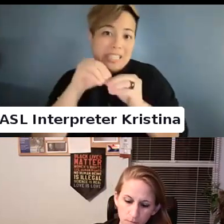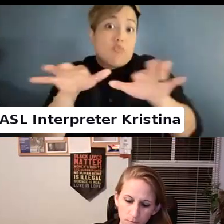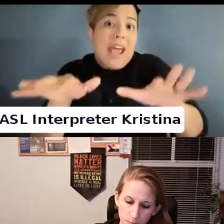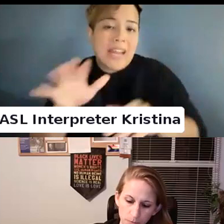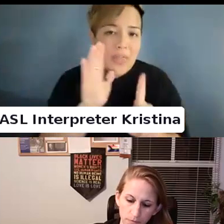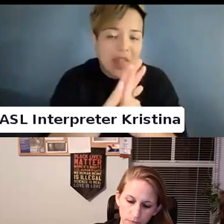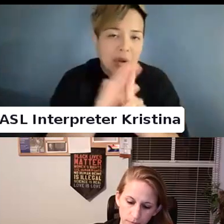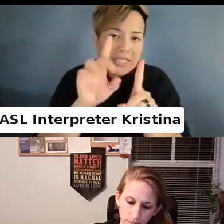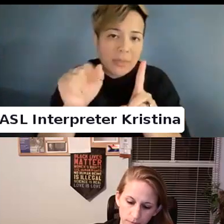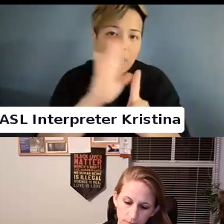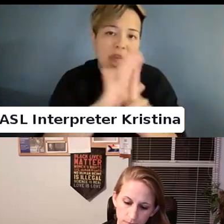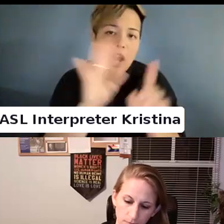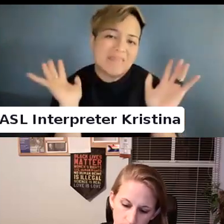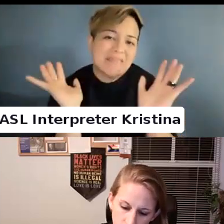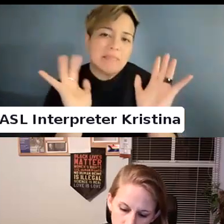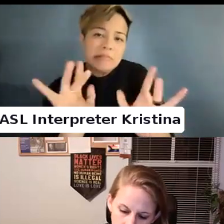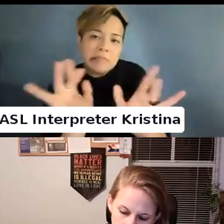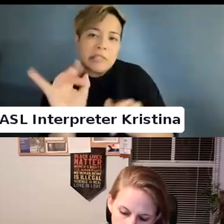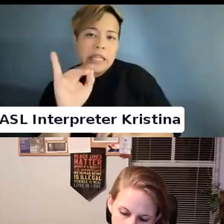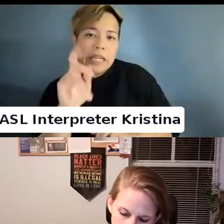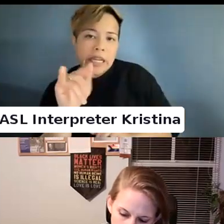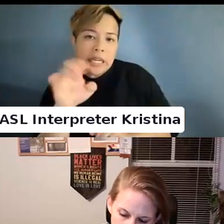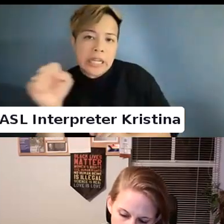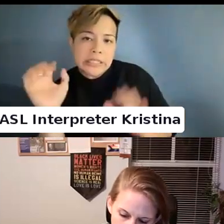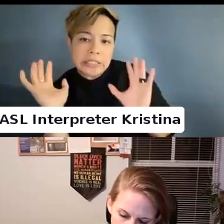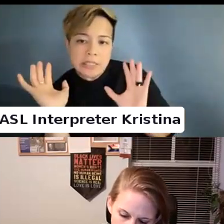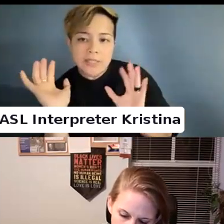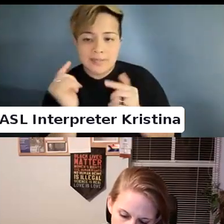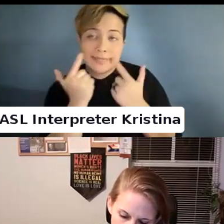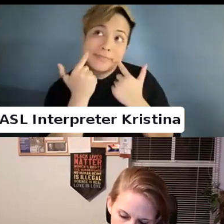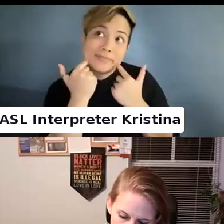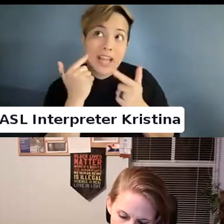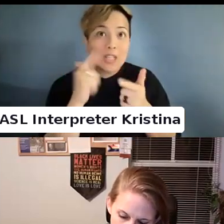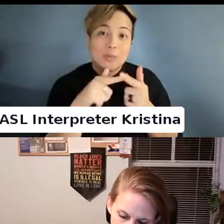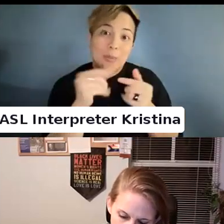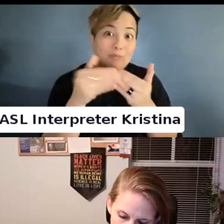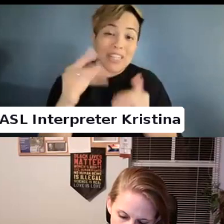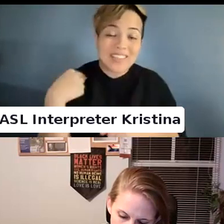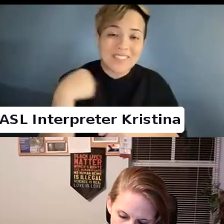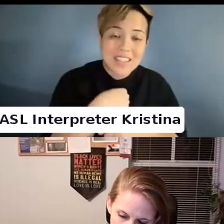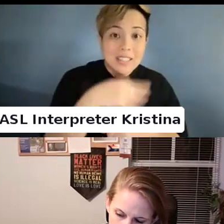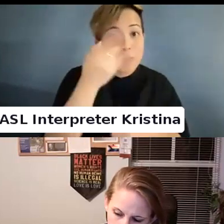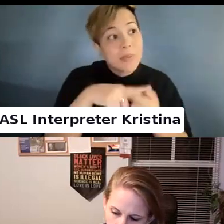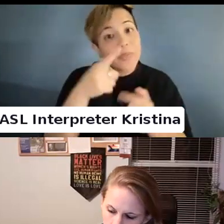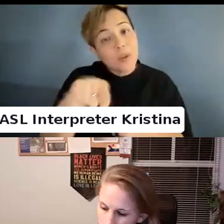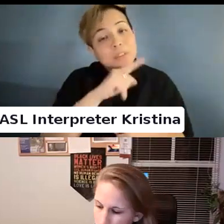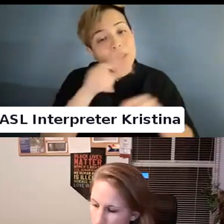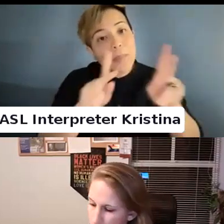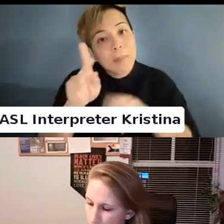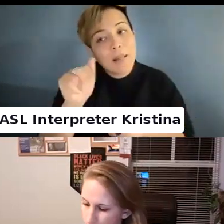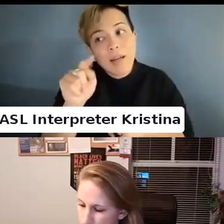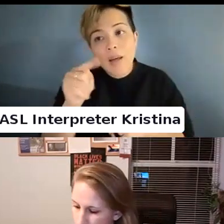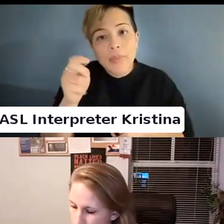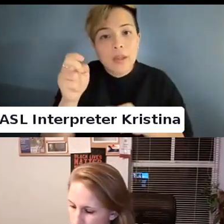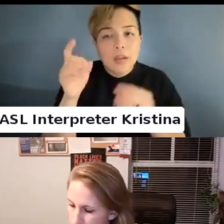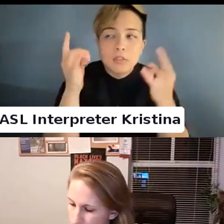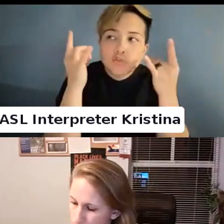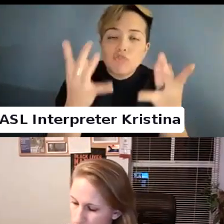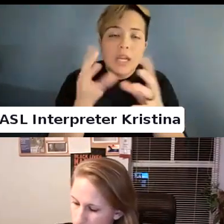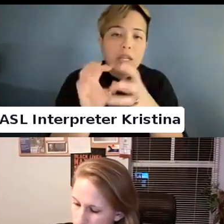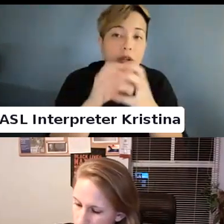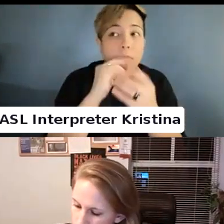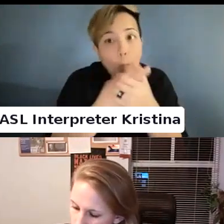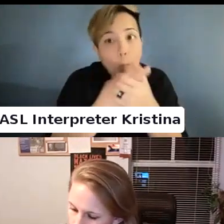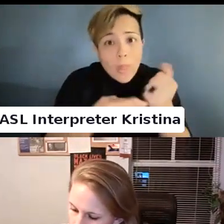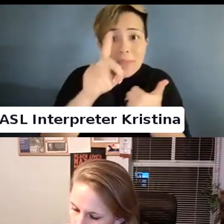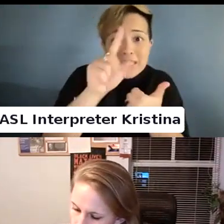There ickiness to the rest of us.